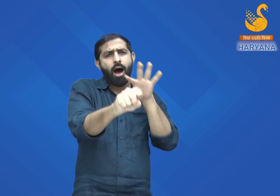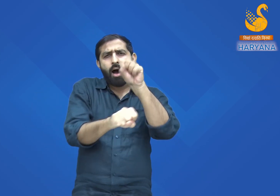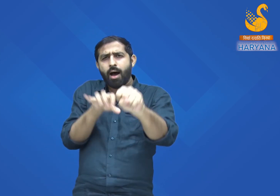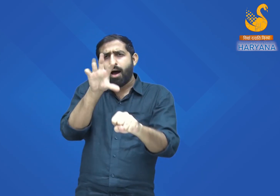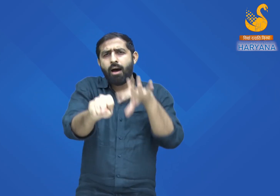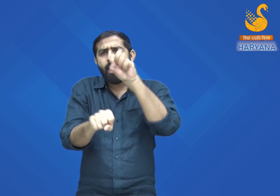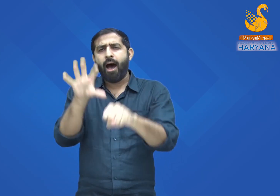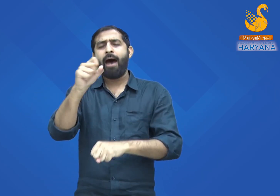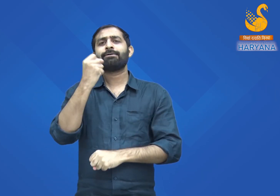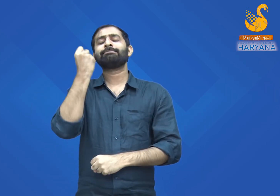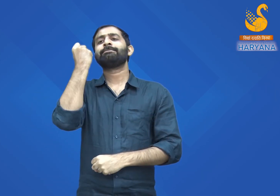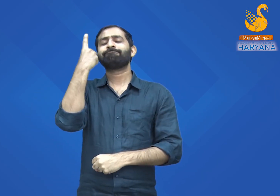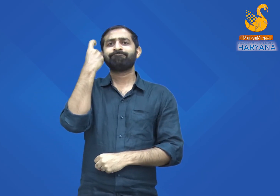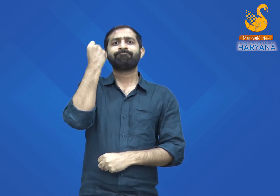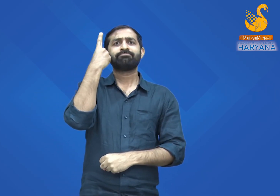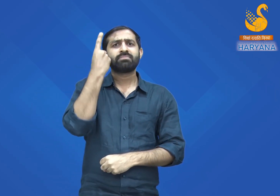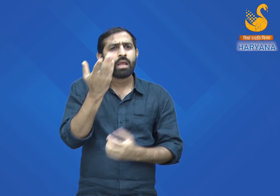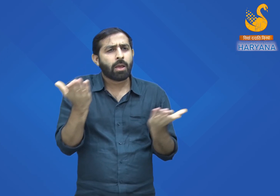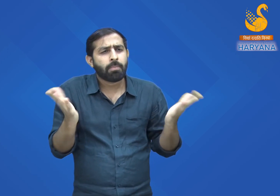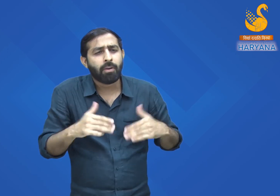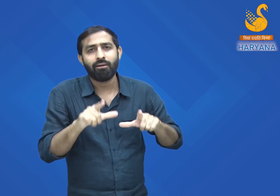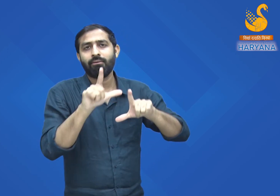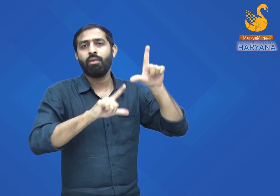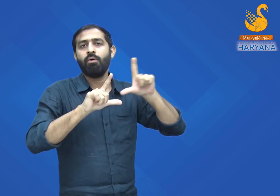We can understand all this through language.